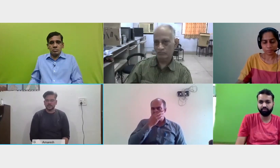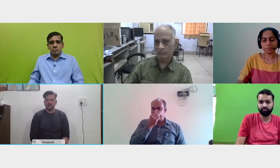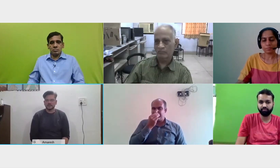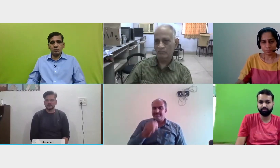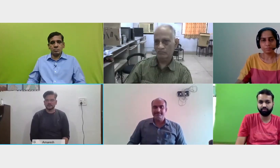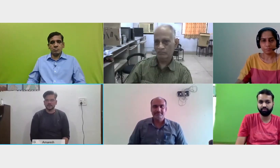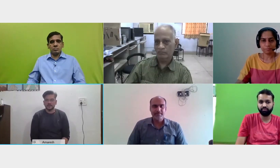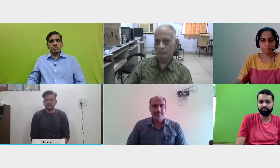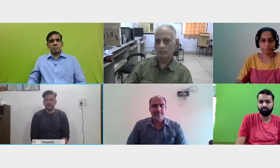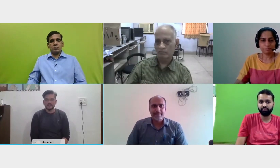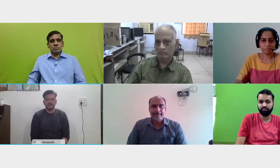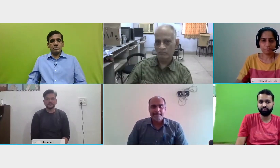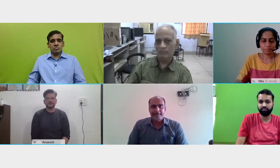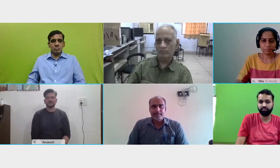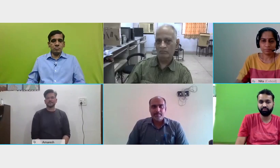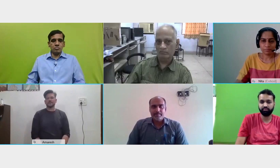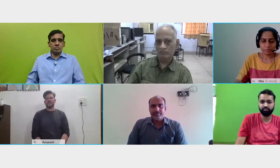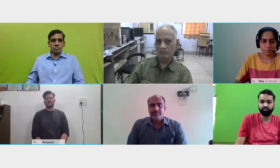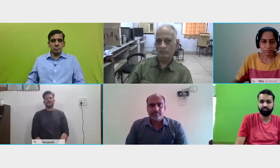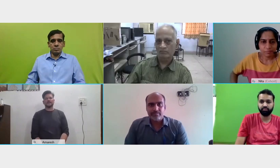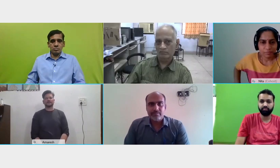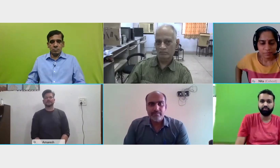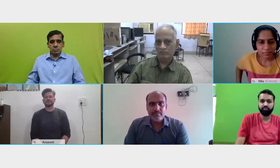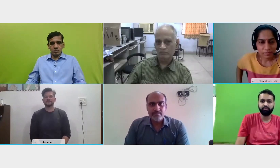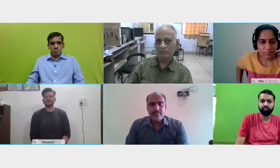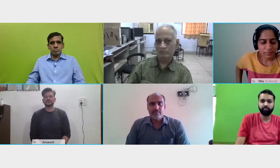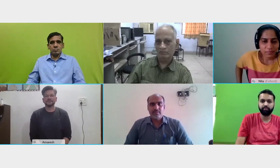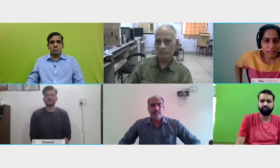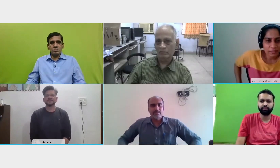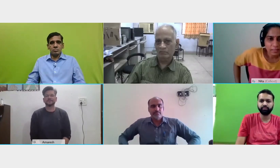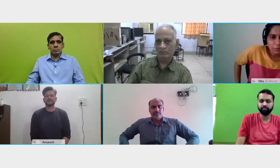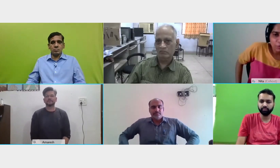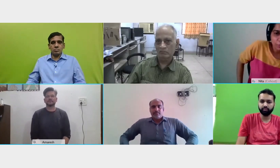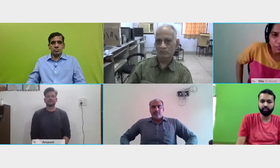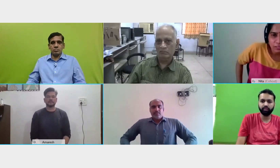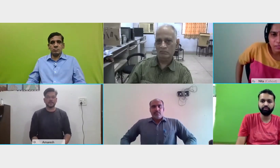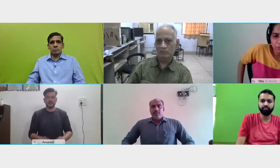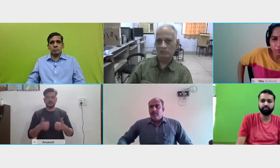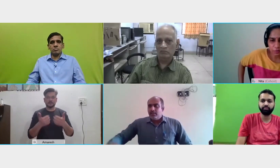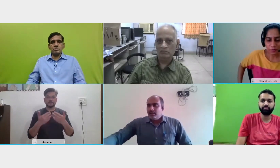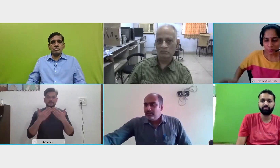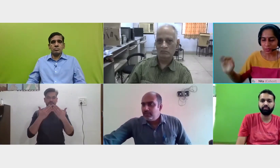so they can develop very fast. Yeah, thank you Shafique, thank you all of you.